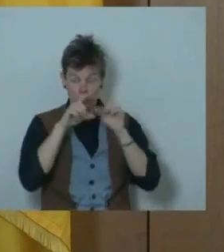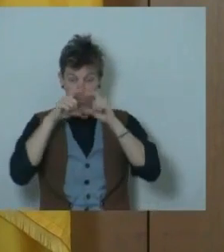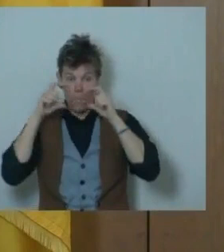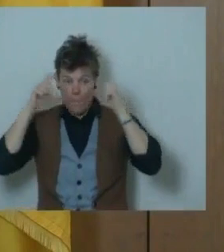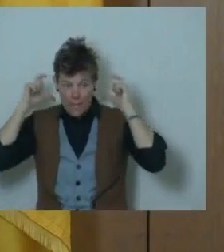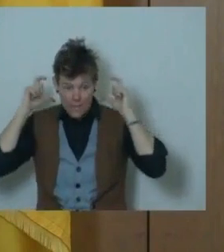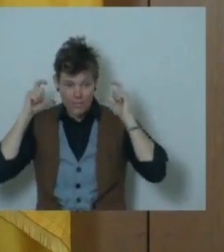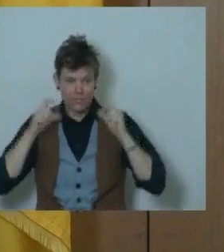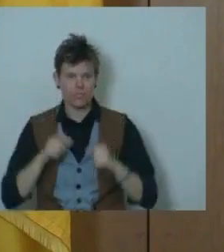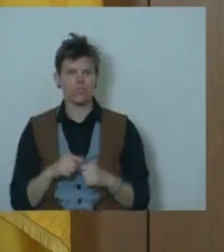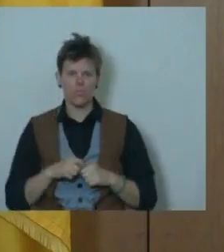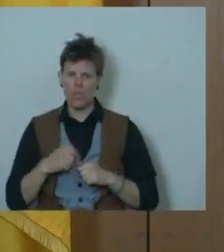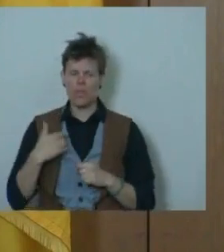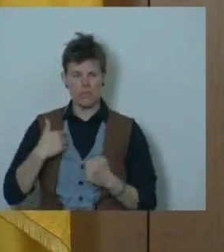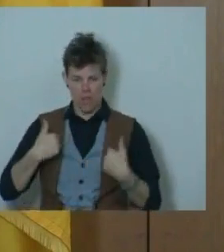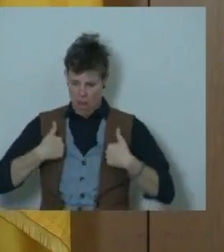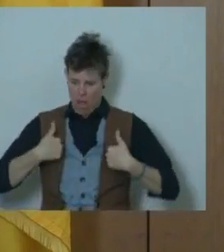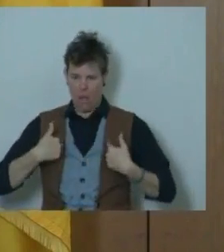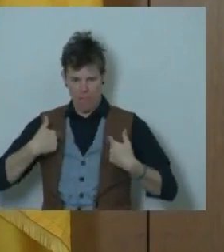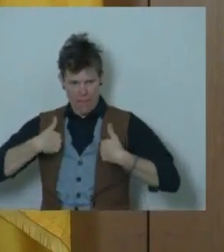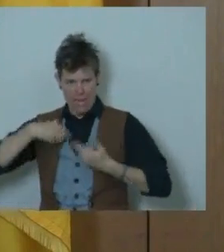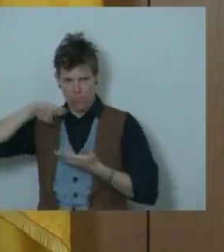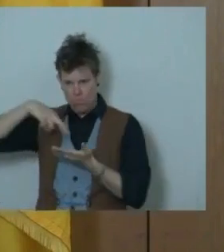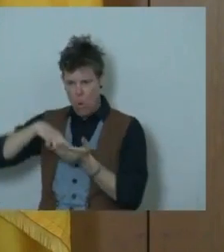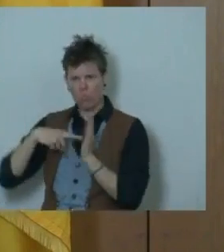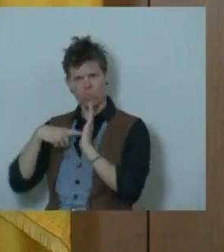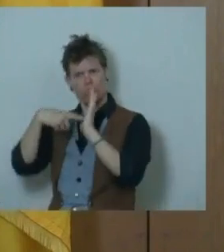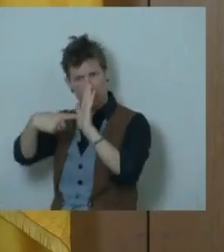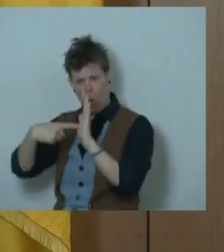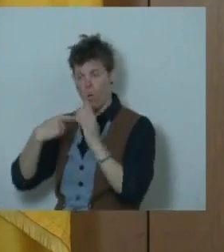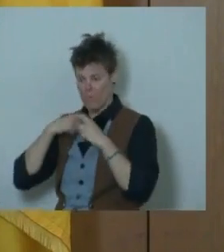I HAVE A ROLE JUST BY HAVING ACCESS TO THIS HOMEMADE MASK.